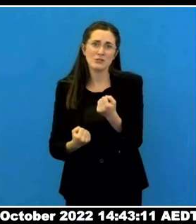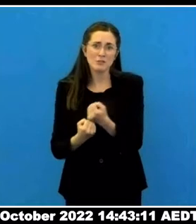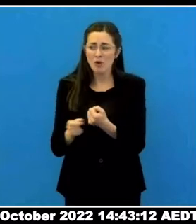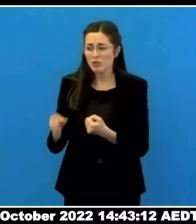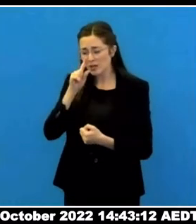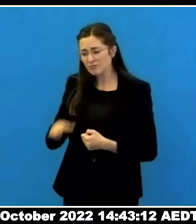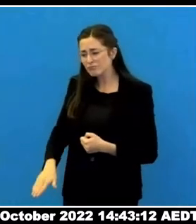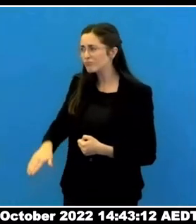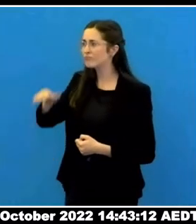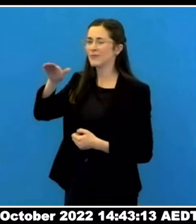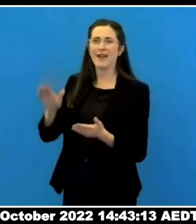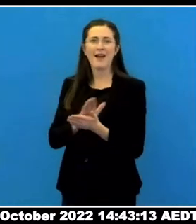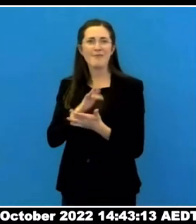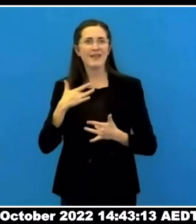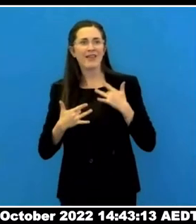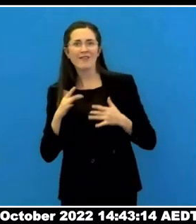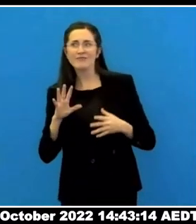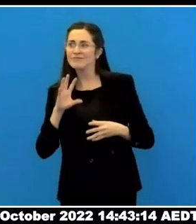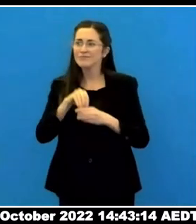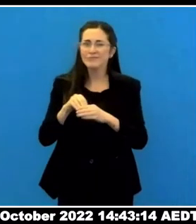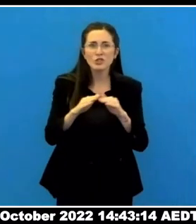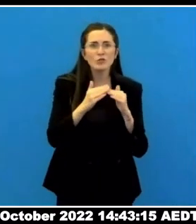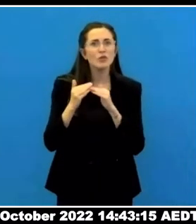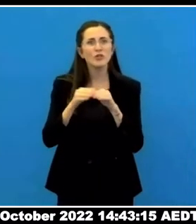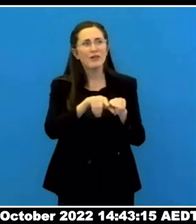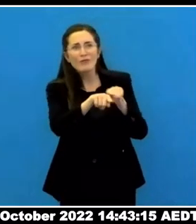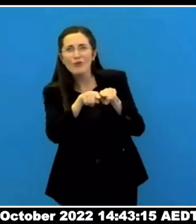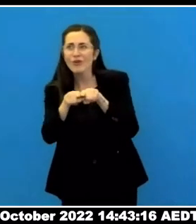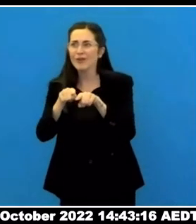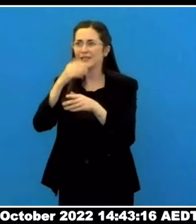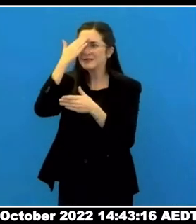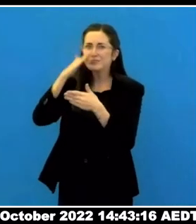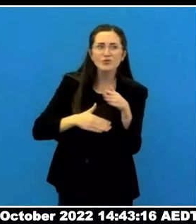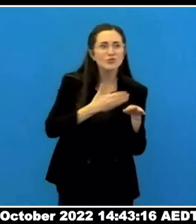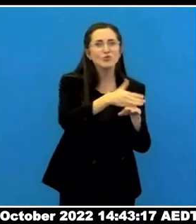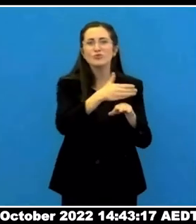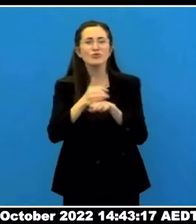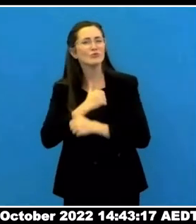where she is part of the community and can learn and experience new things."